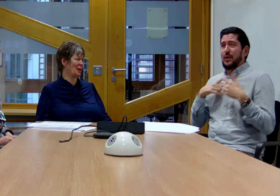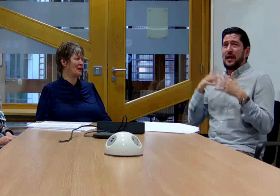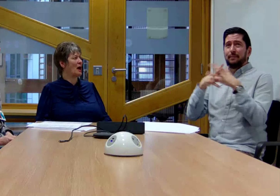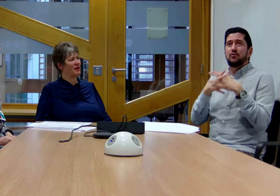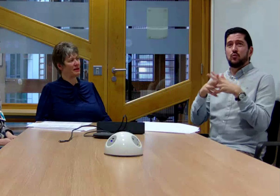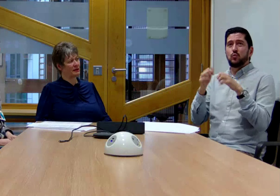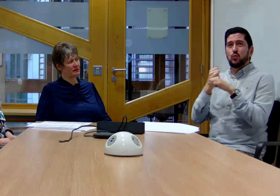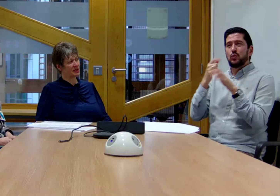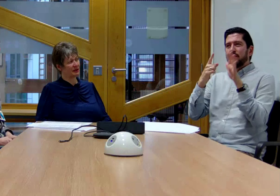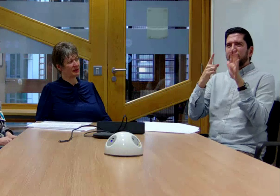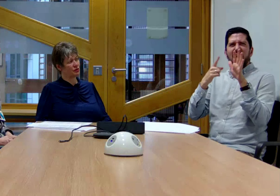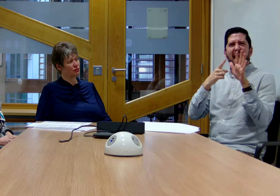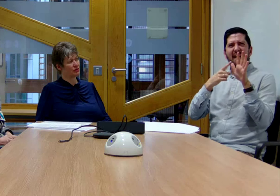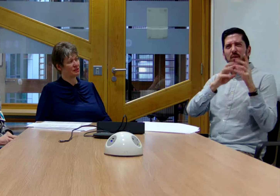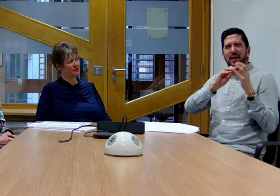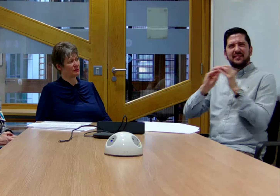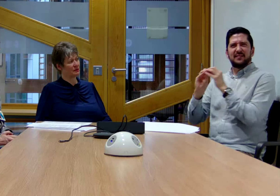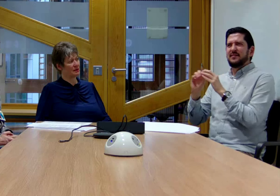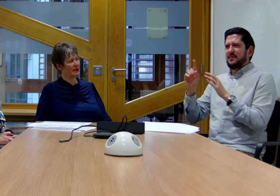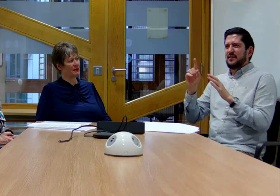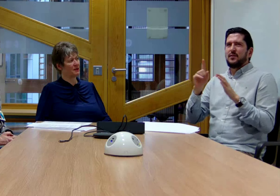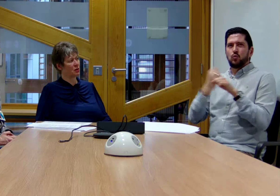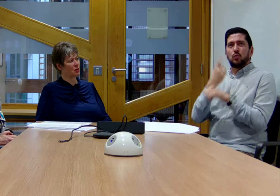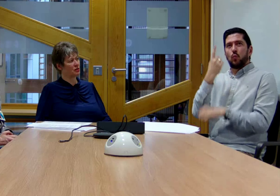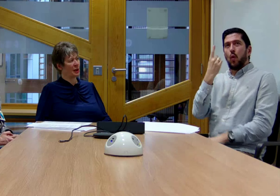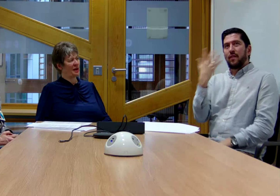own, Italy has its own, Britain has its own.